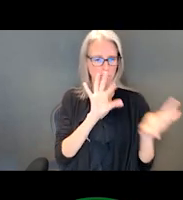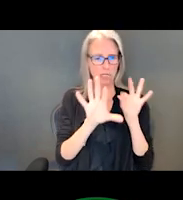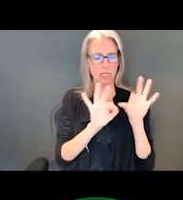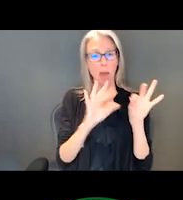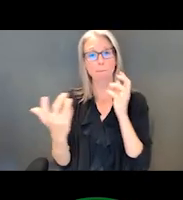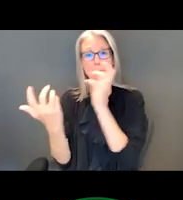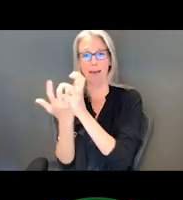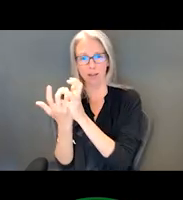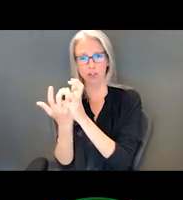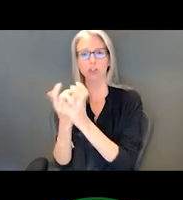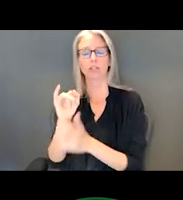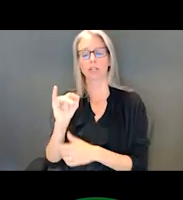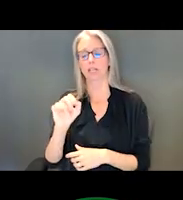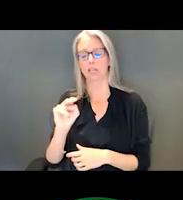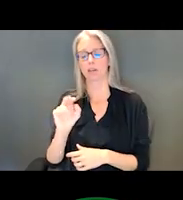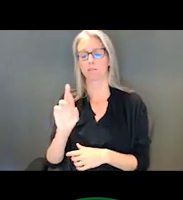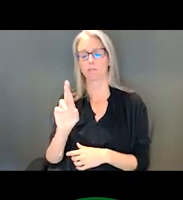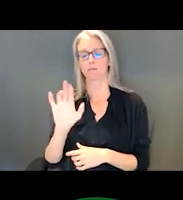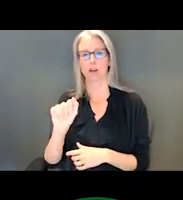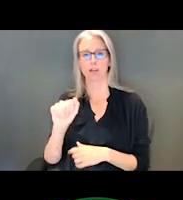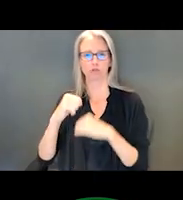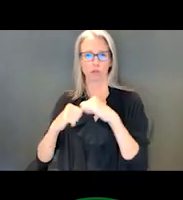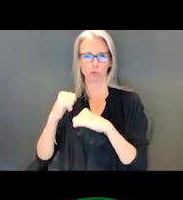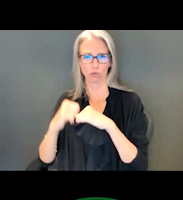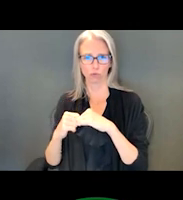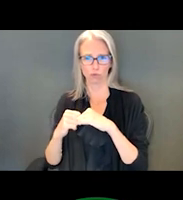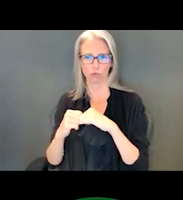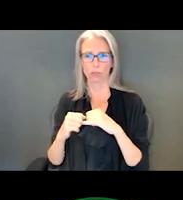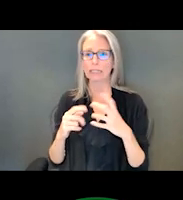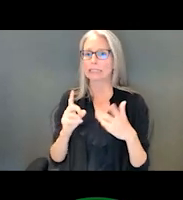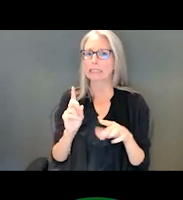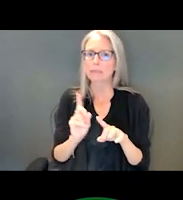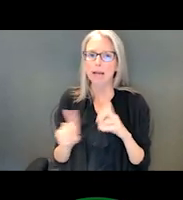So we started with the smartphone tool that was great for.